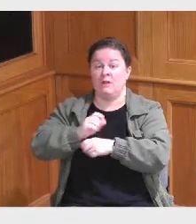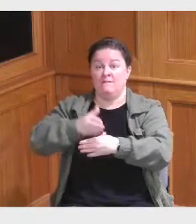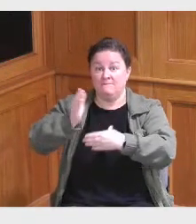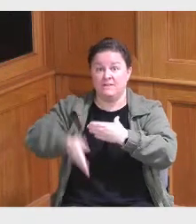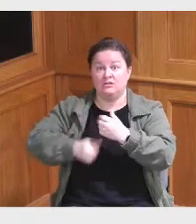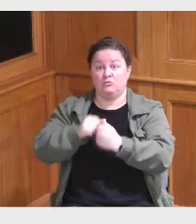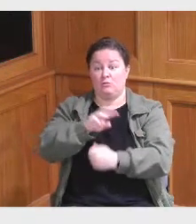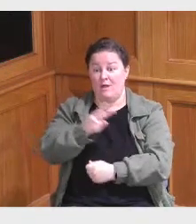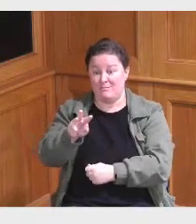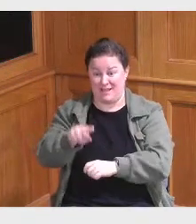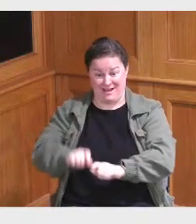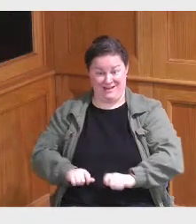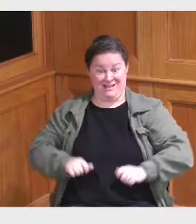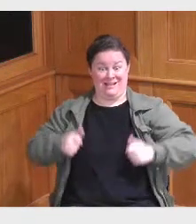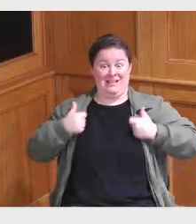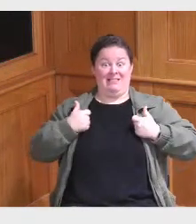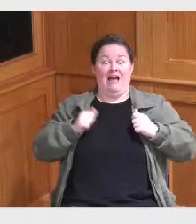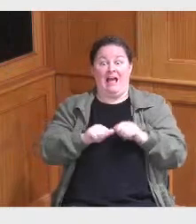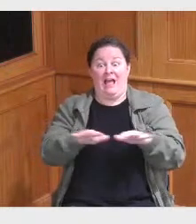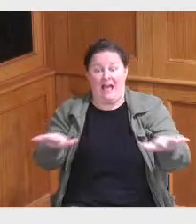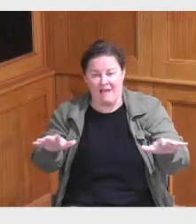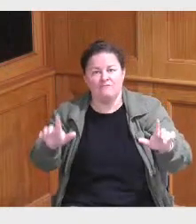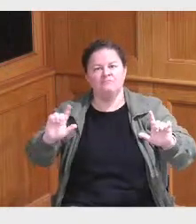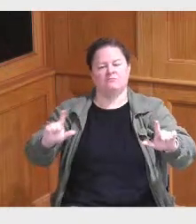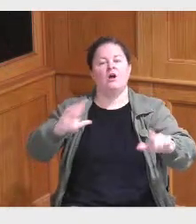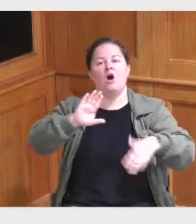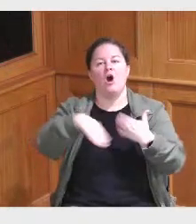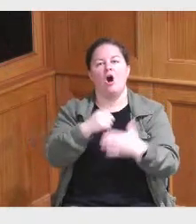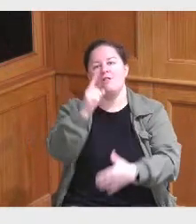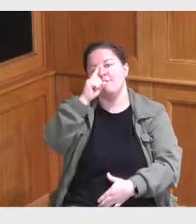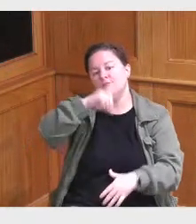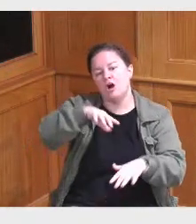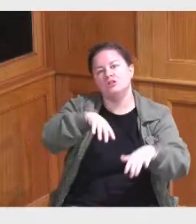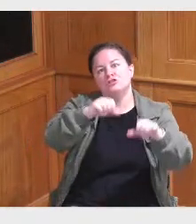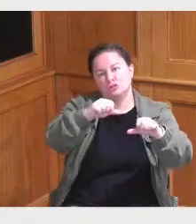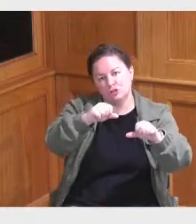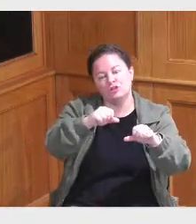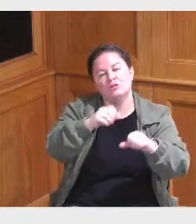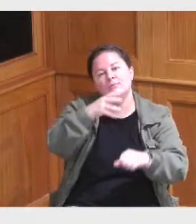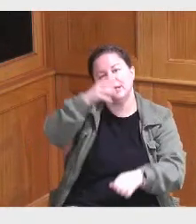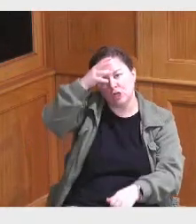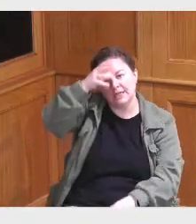that are provider organizations like that manage the foster parents the youth group